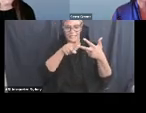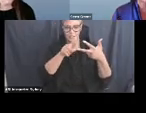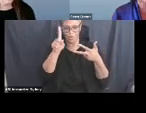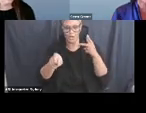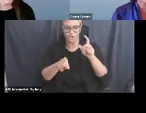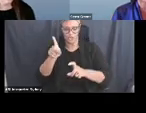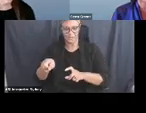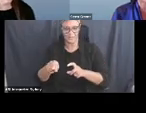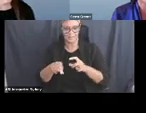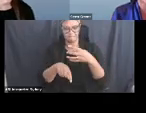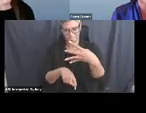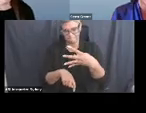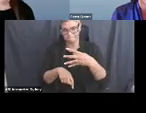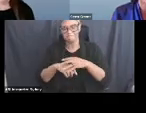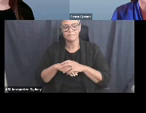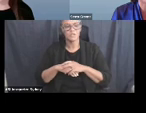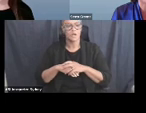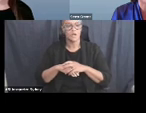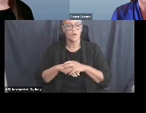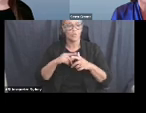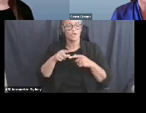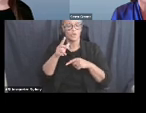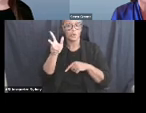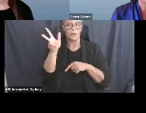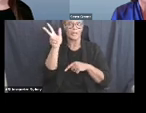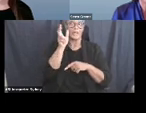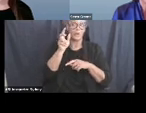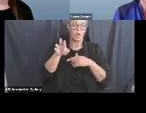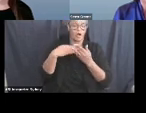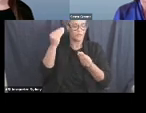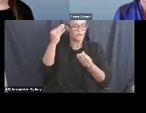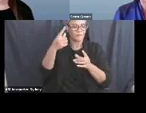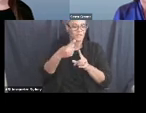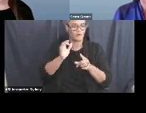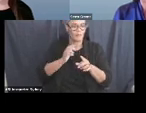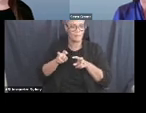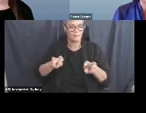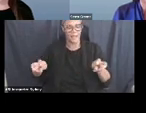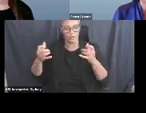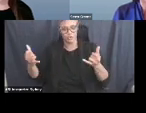the insight that is coming from our panel. The first question we're asking you to ponder is